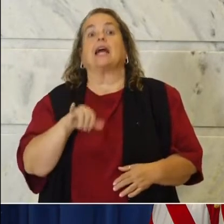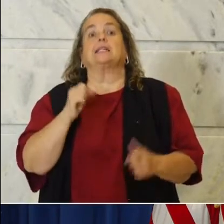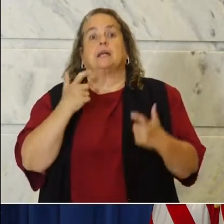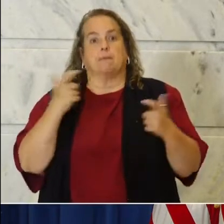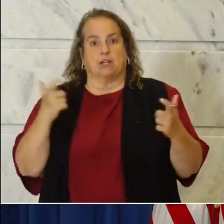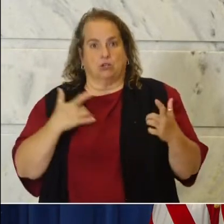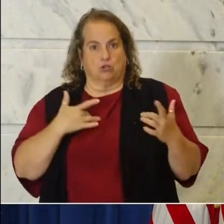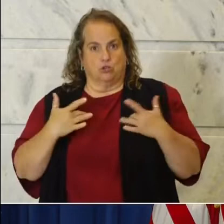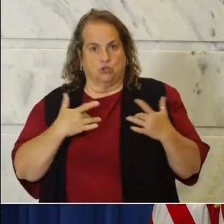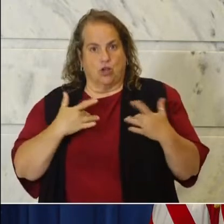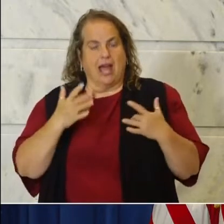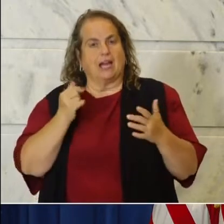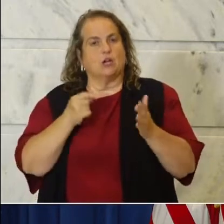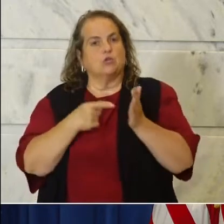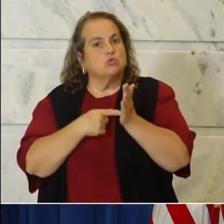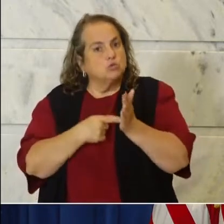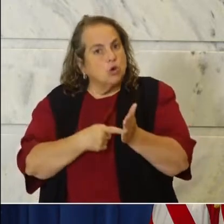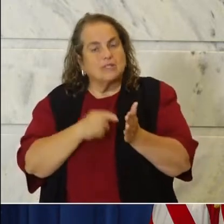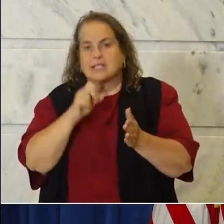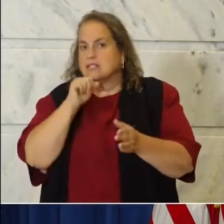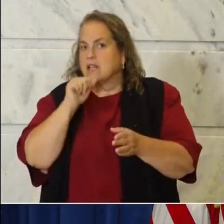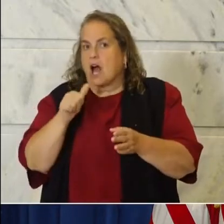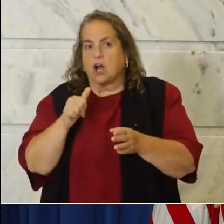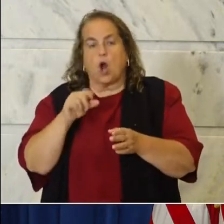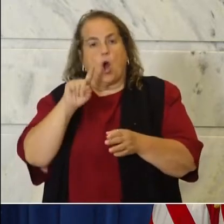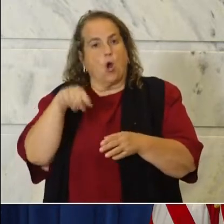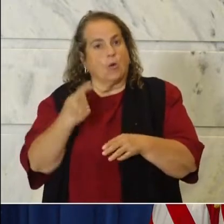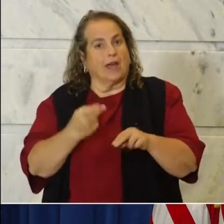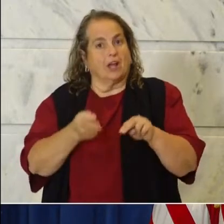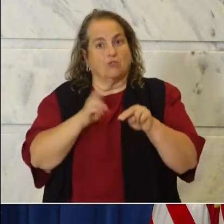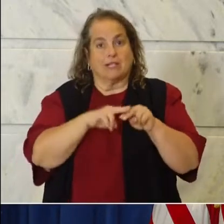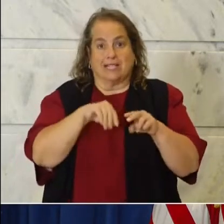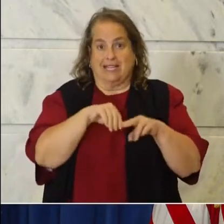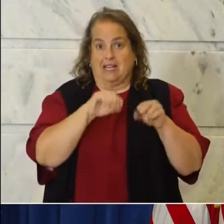shows it's not just an increase in testing. Its more people that are being